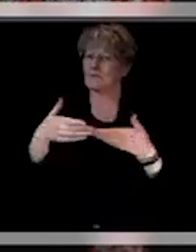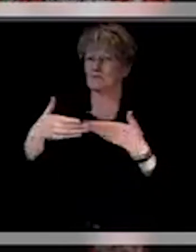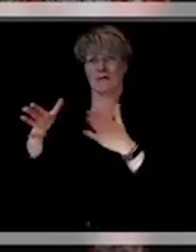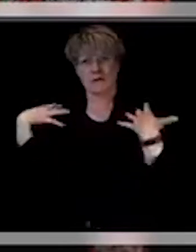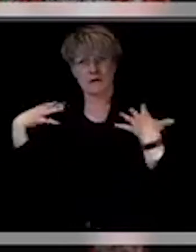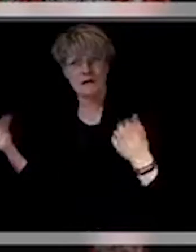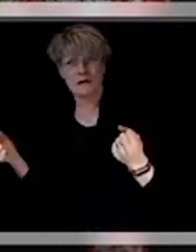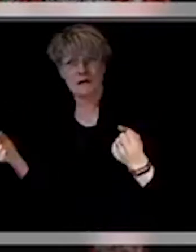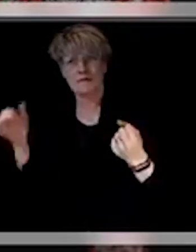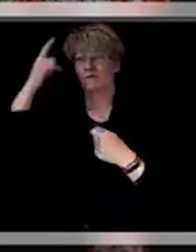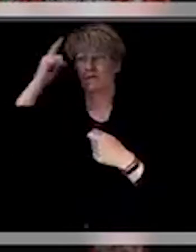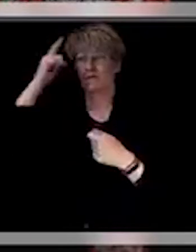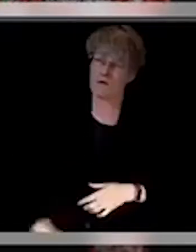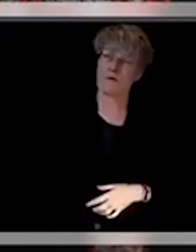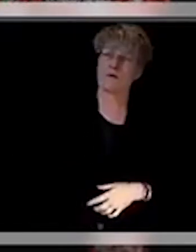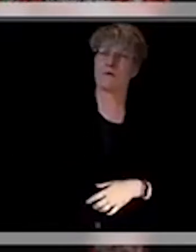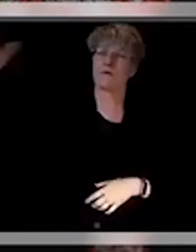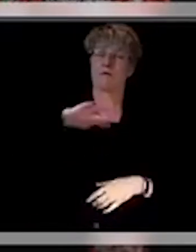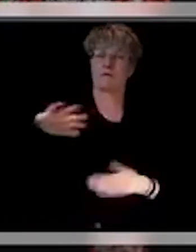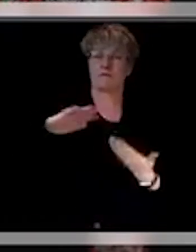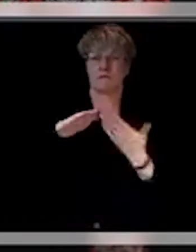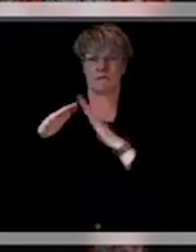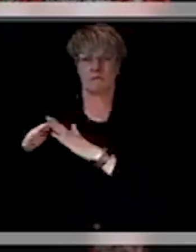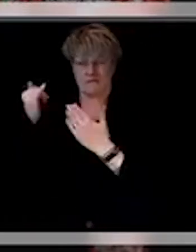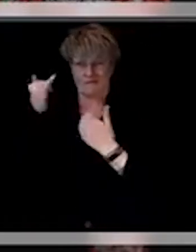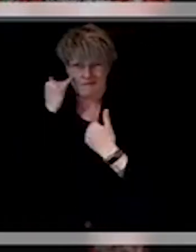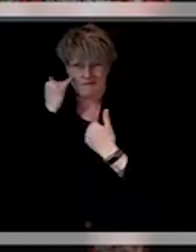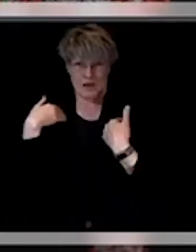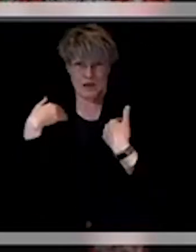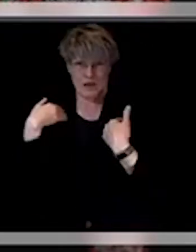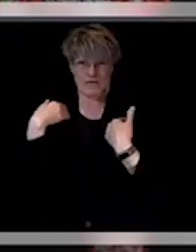community and when we have a communicable disease, such as one we're facing now, it